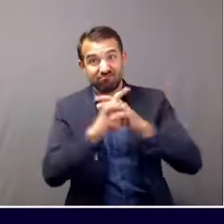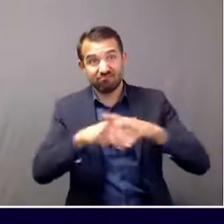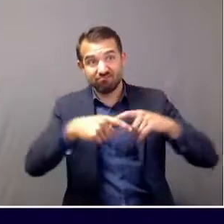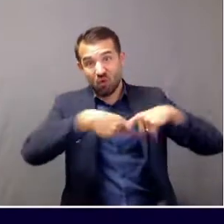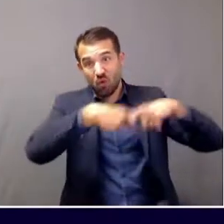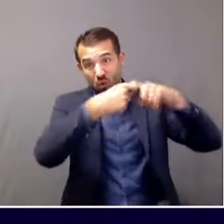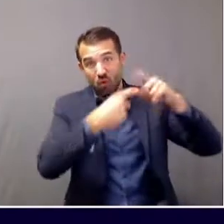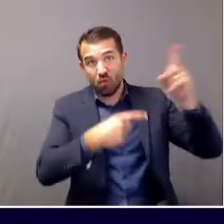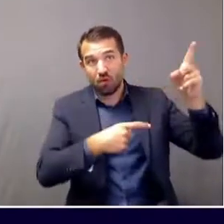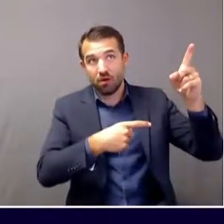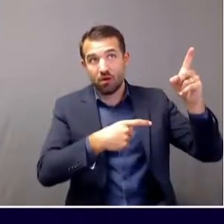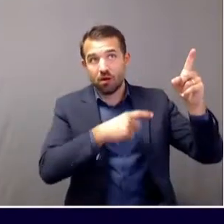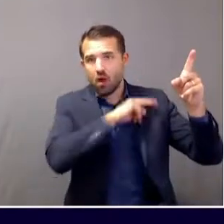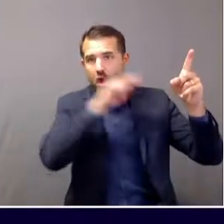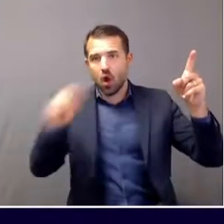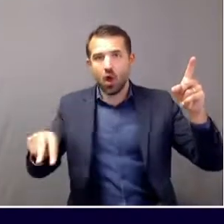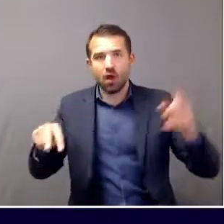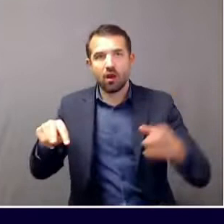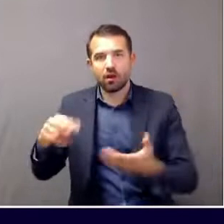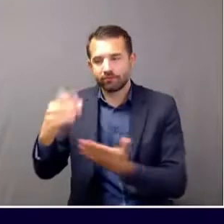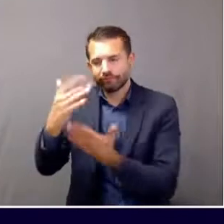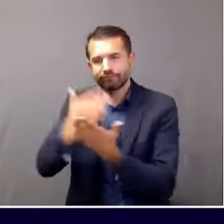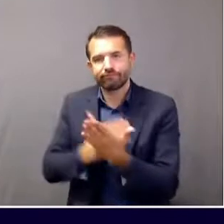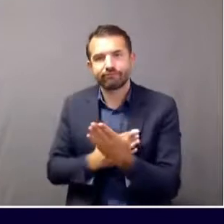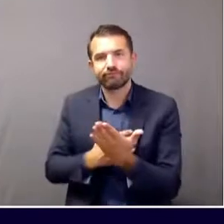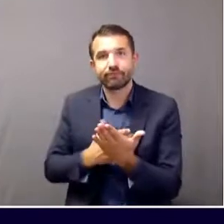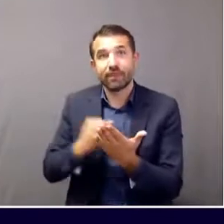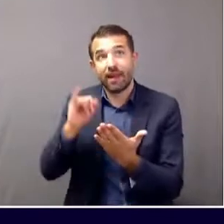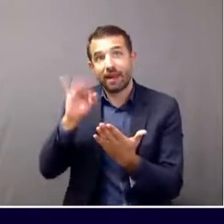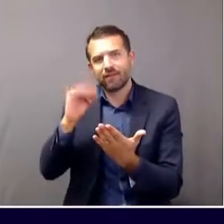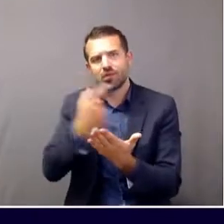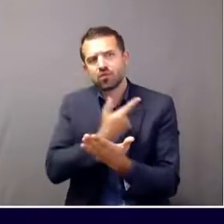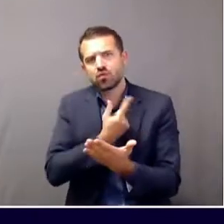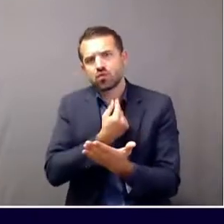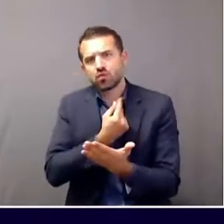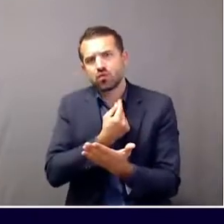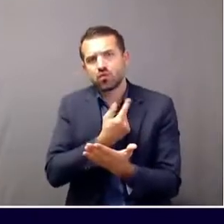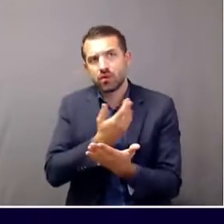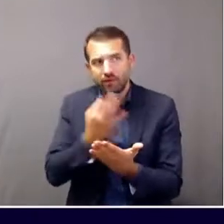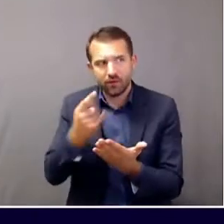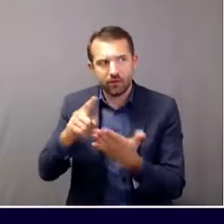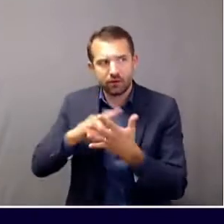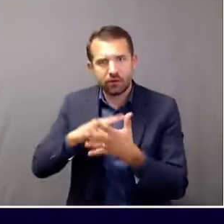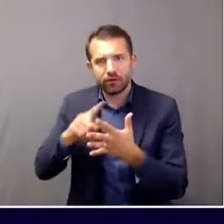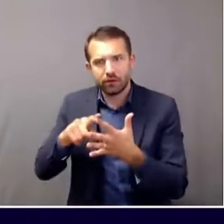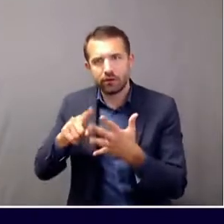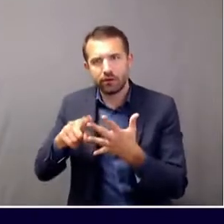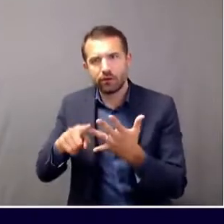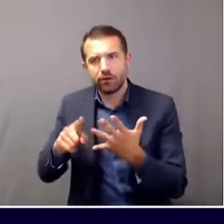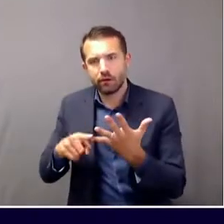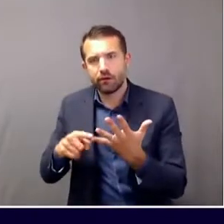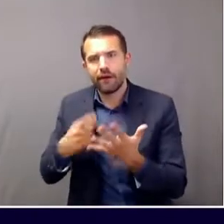you referenced the conditions under which the trial will be